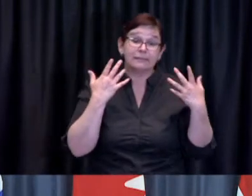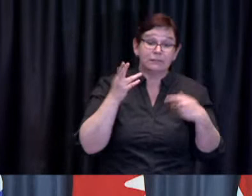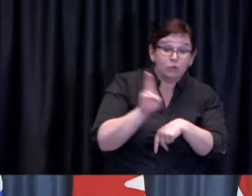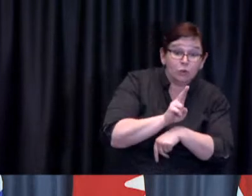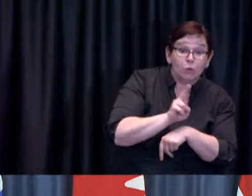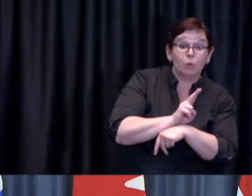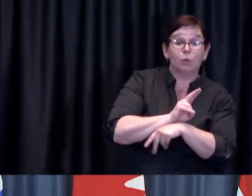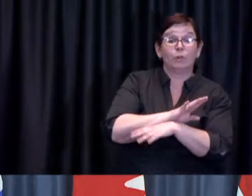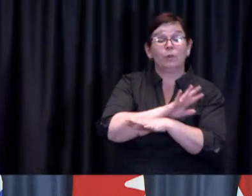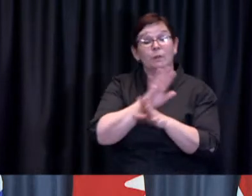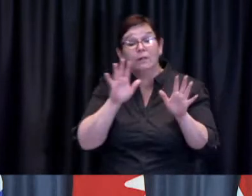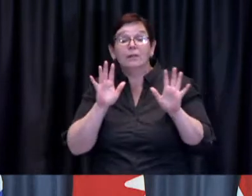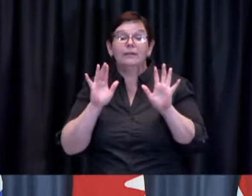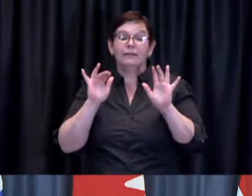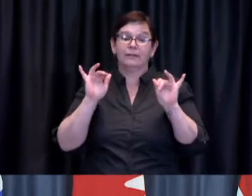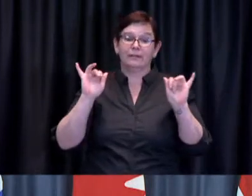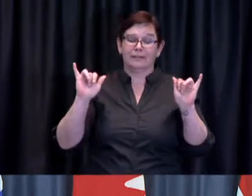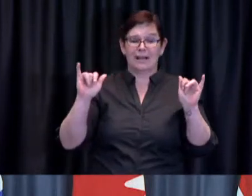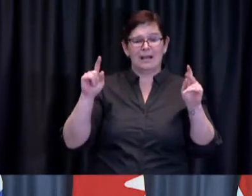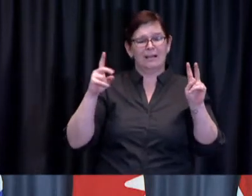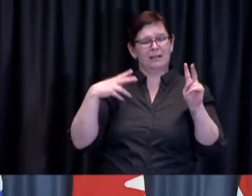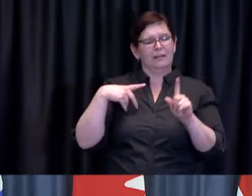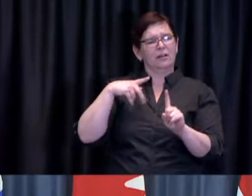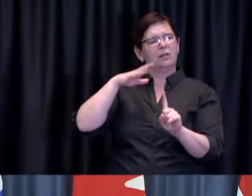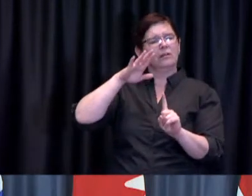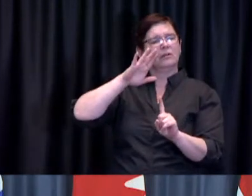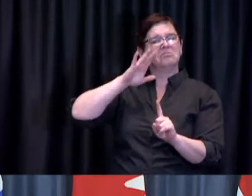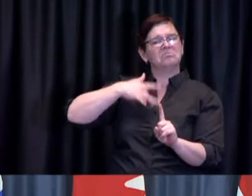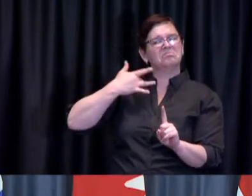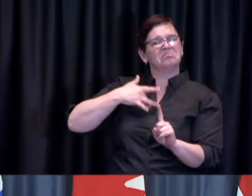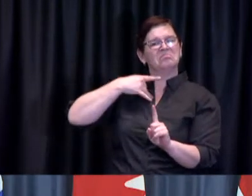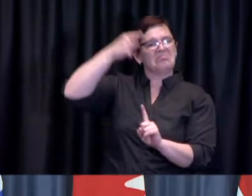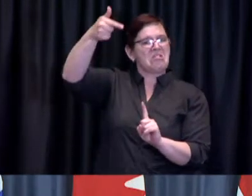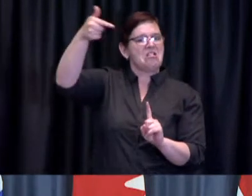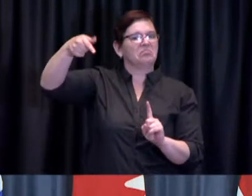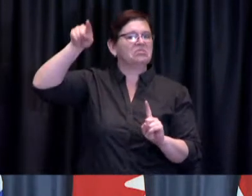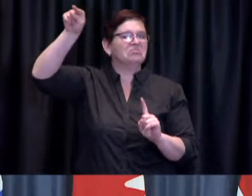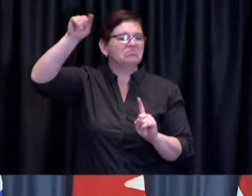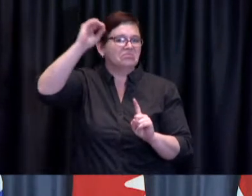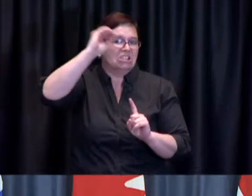that the provincial government should consider as they think about what the next steps look like